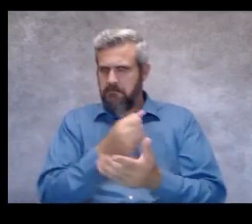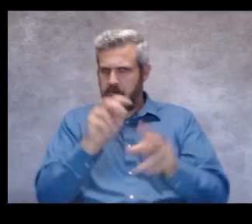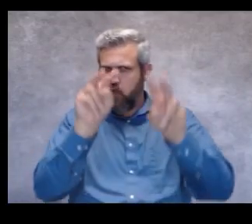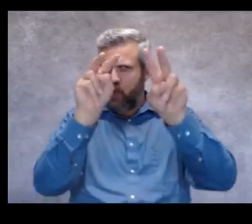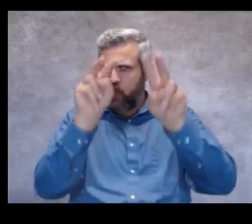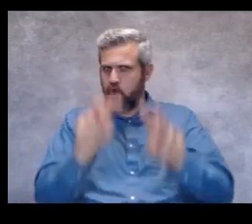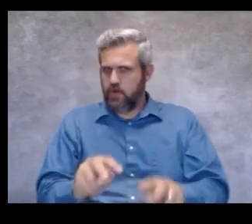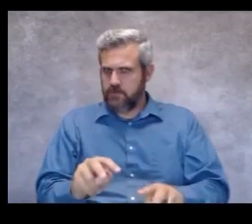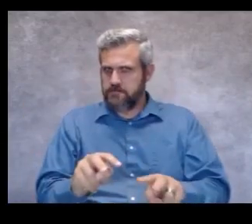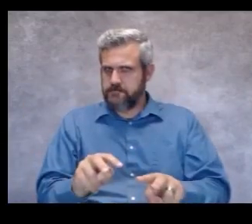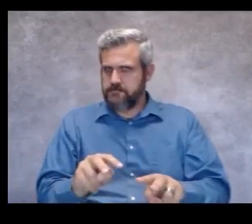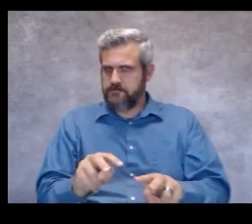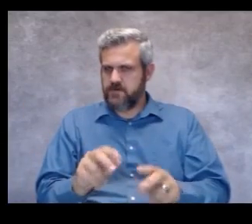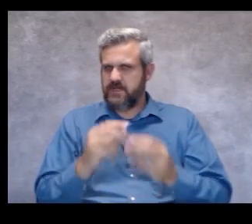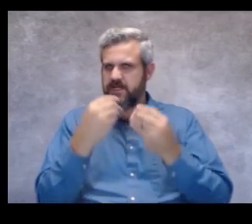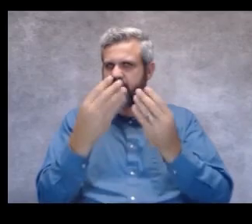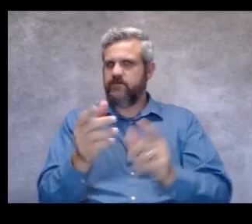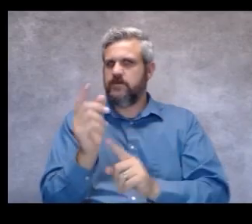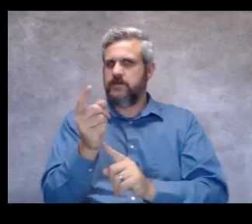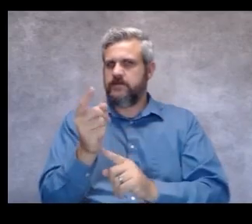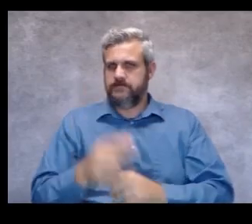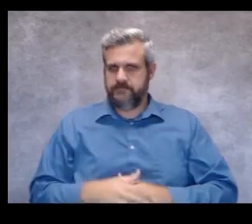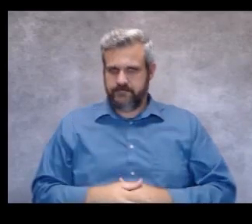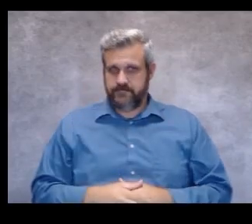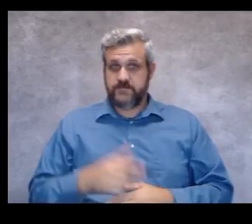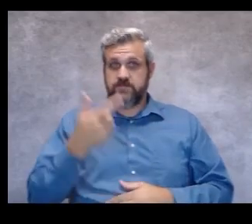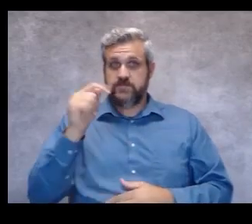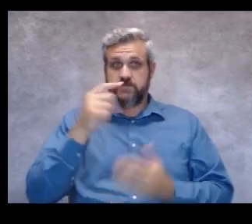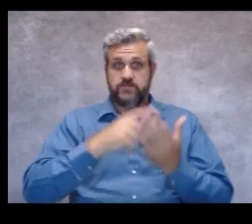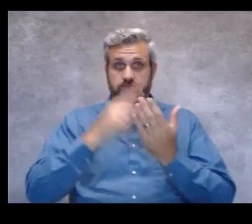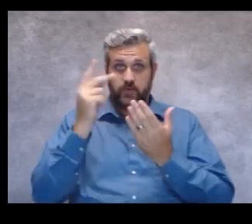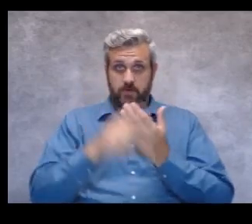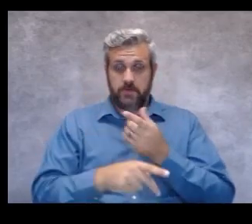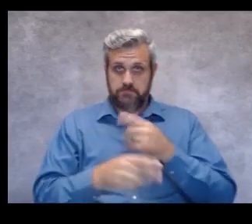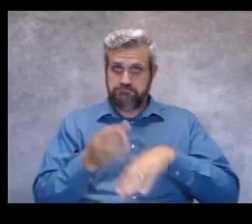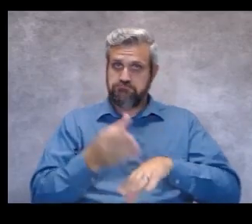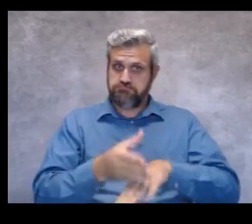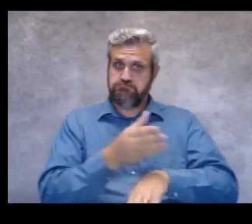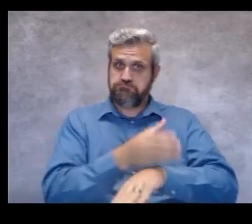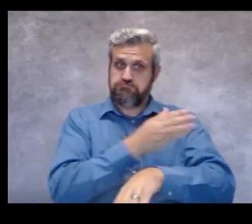trends. The GT program has made some progress in